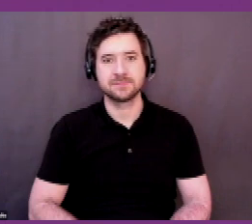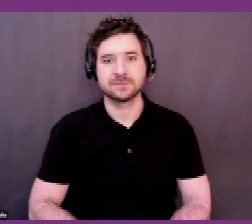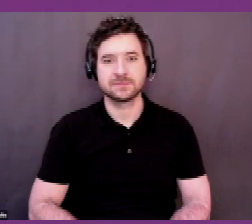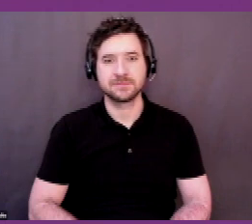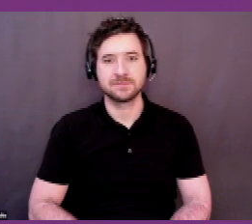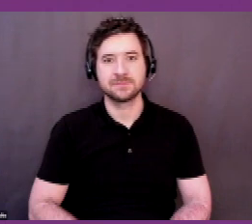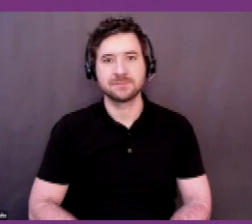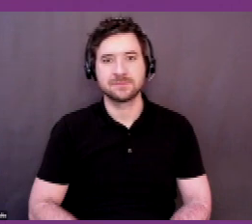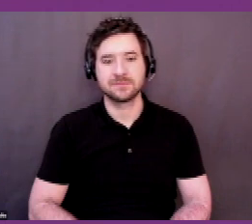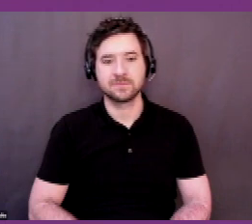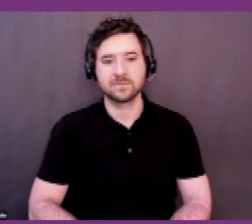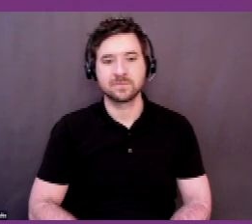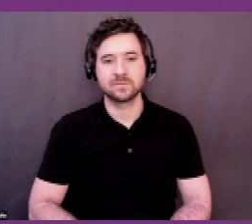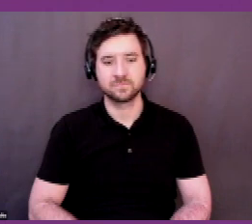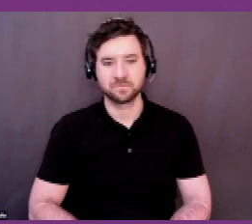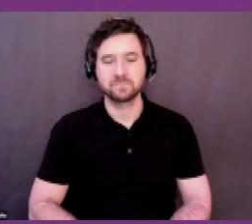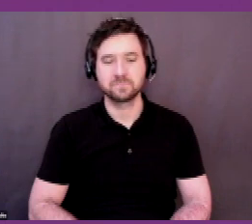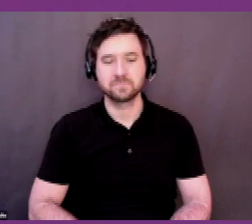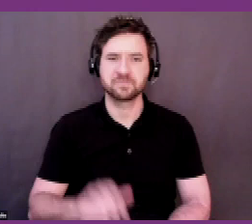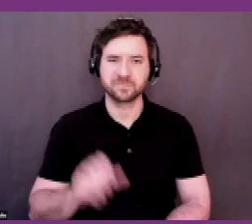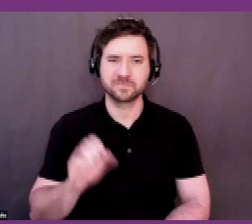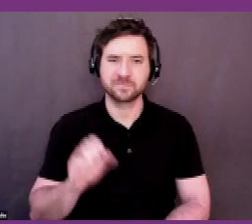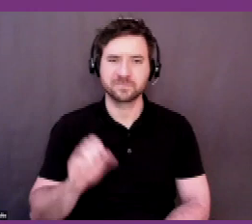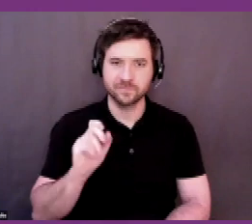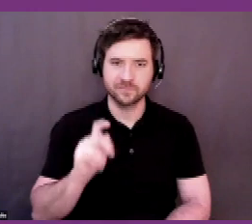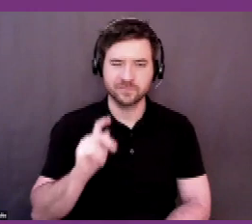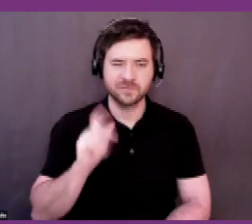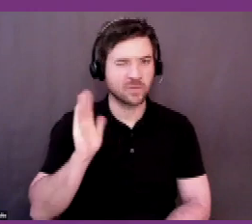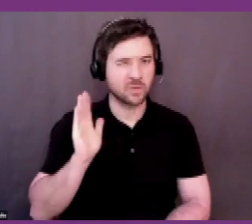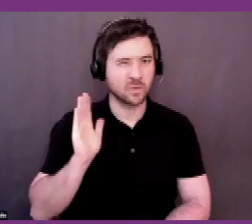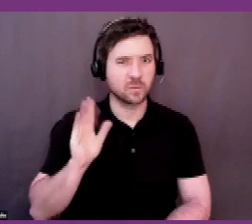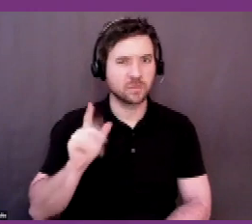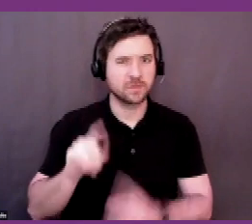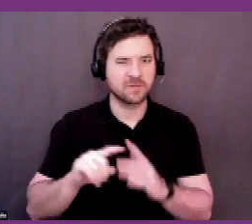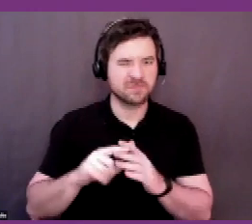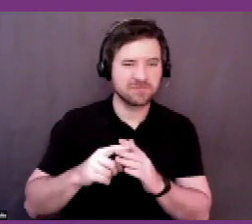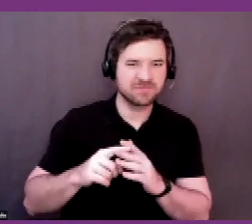Okay. We'll get started in like a half a minute.